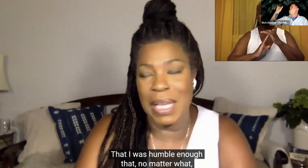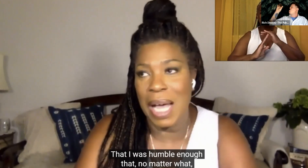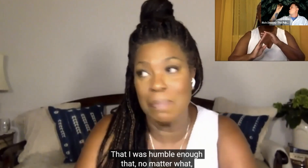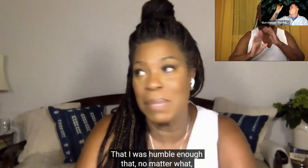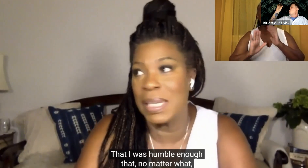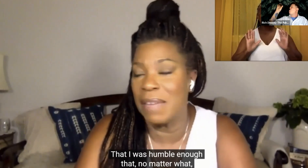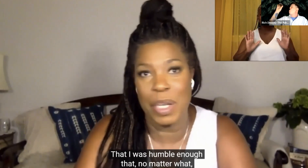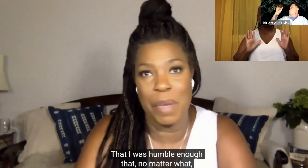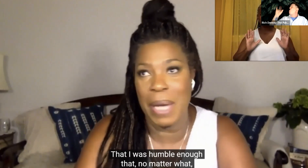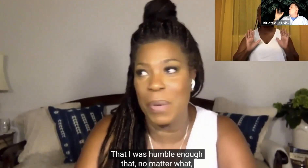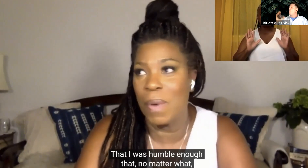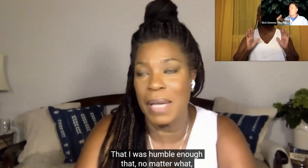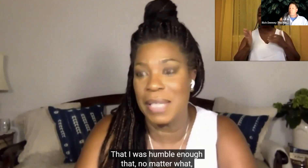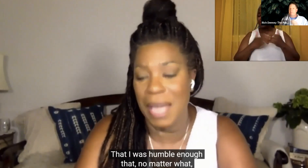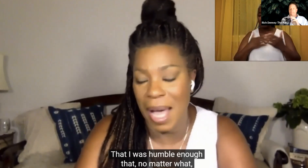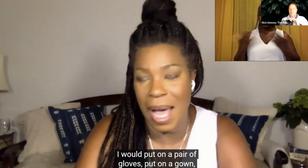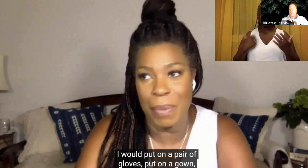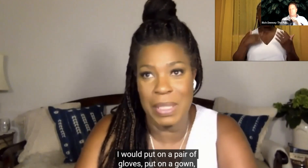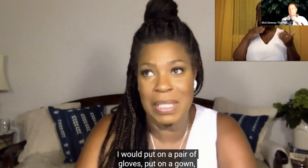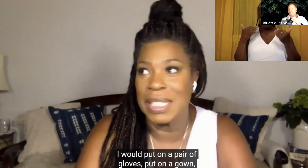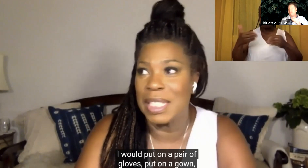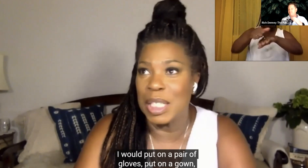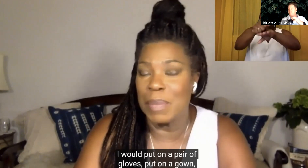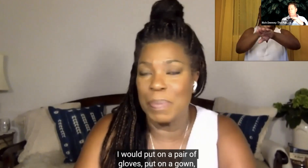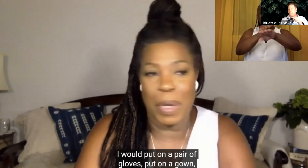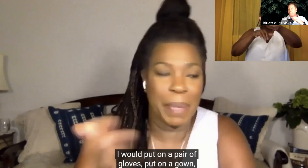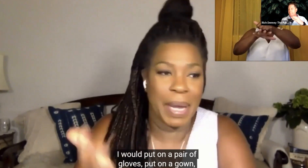humble enough that, no matter what, I would put on a pair of